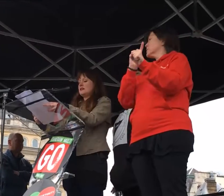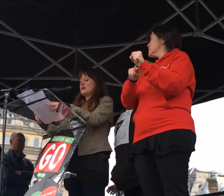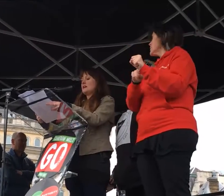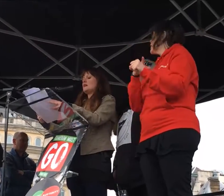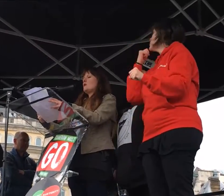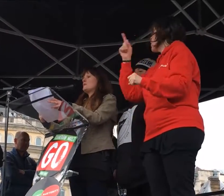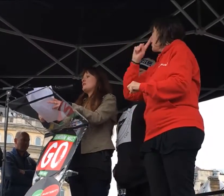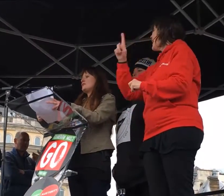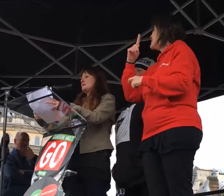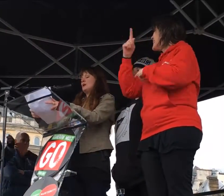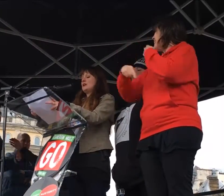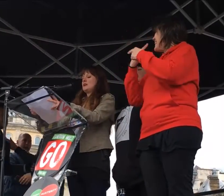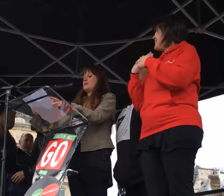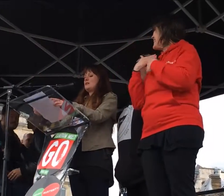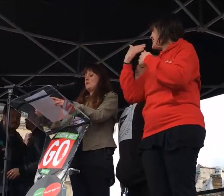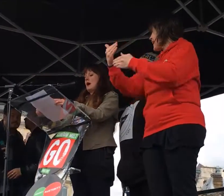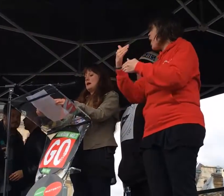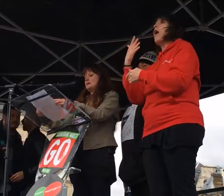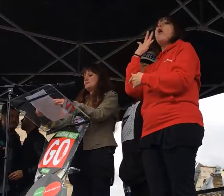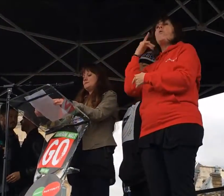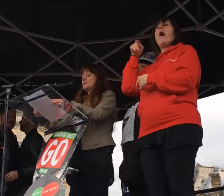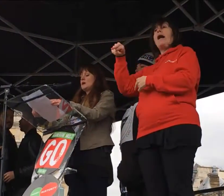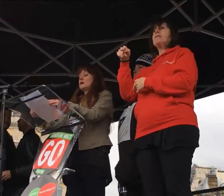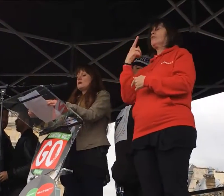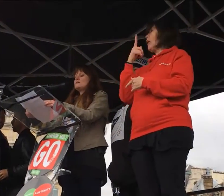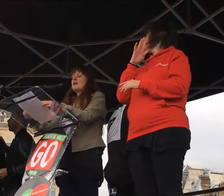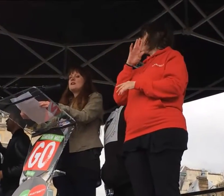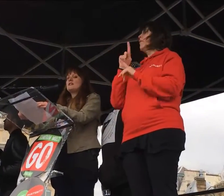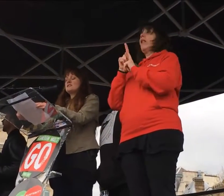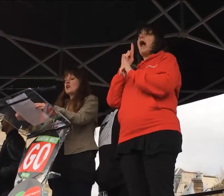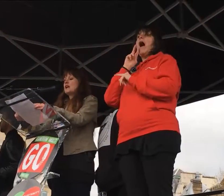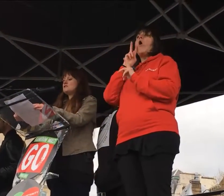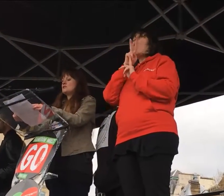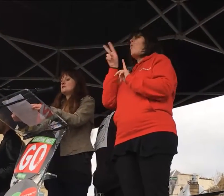it in again later in the year, when they think we're looking the other way. Then there are